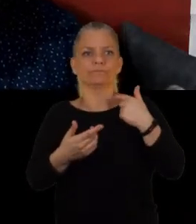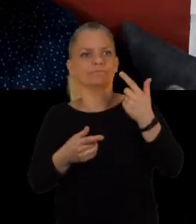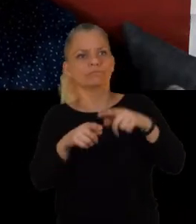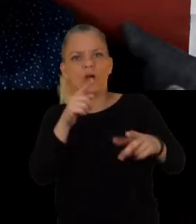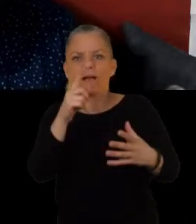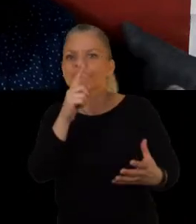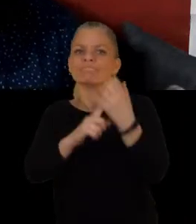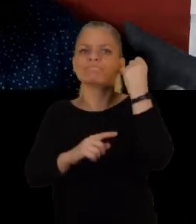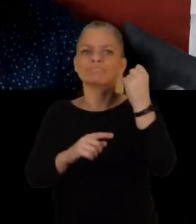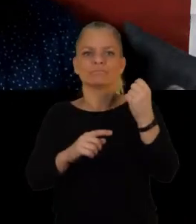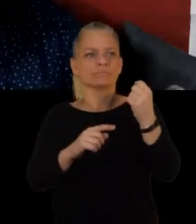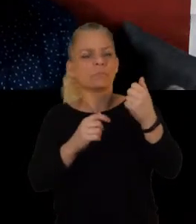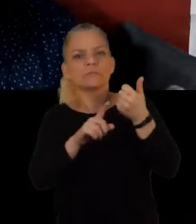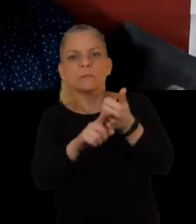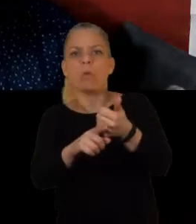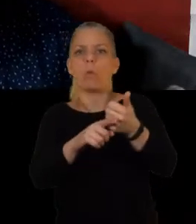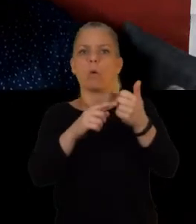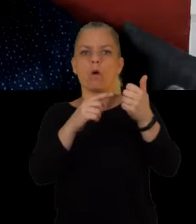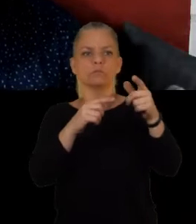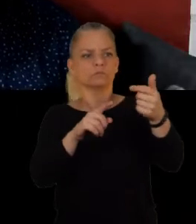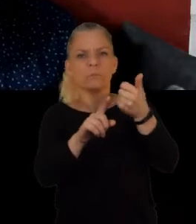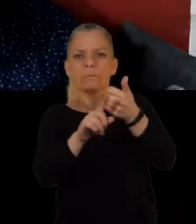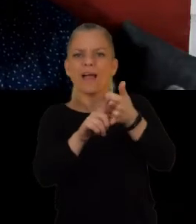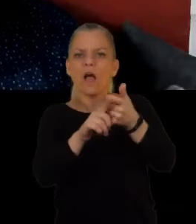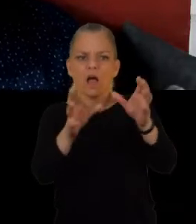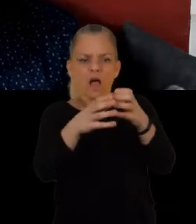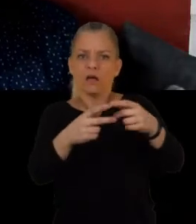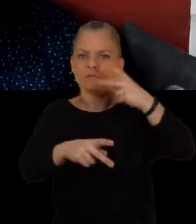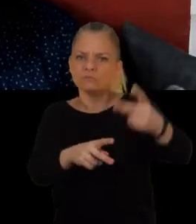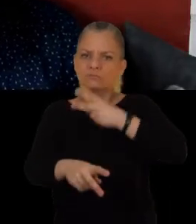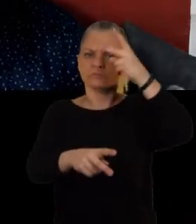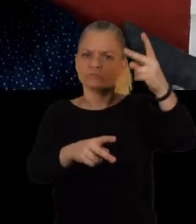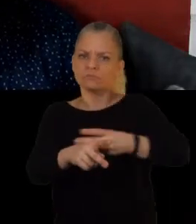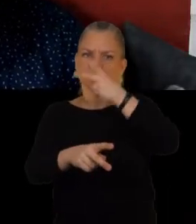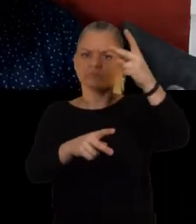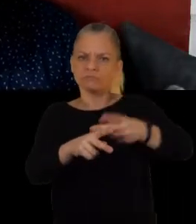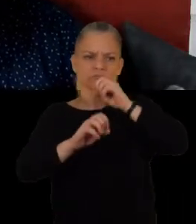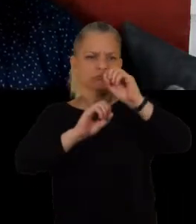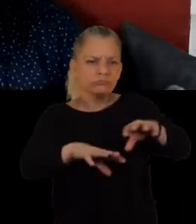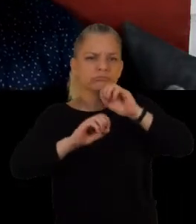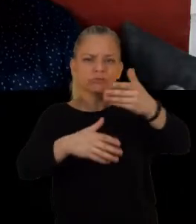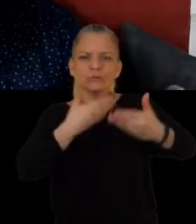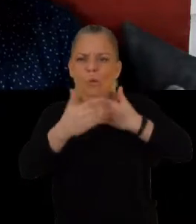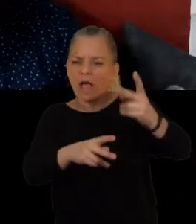and so we just took the opportunity and we told the story of peer support over and over